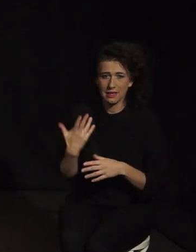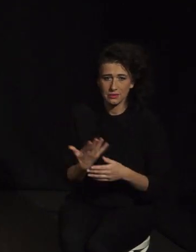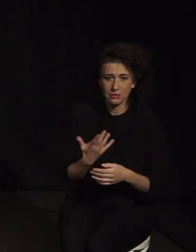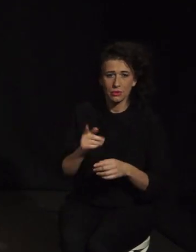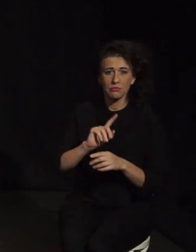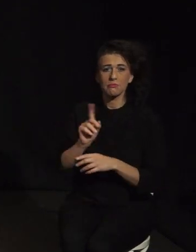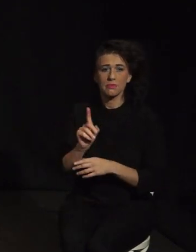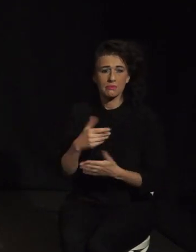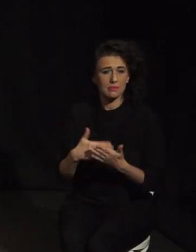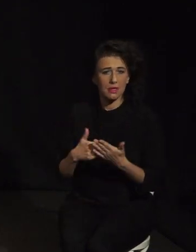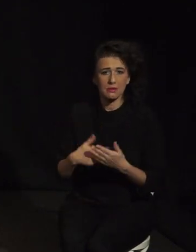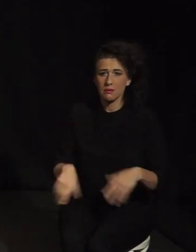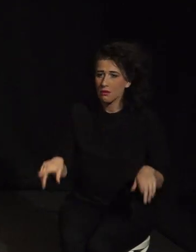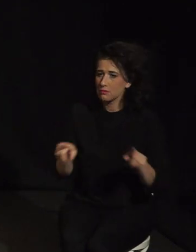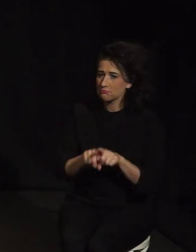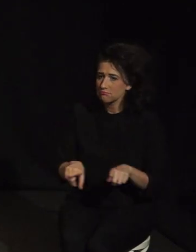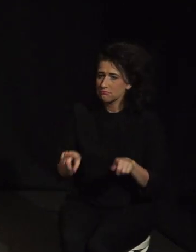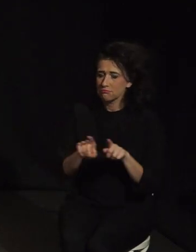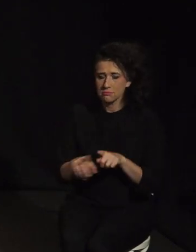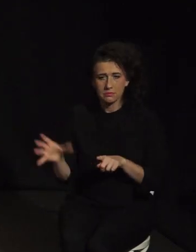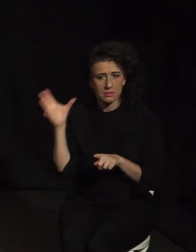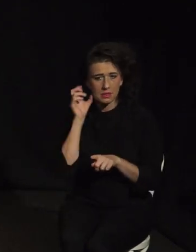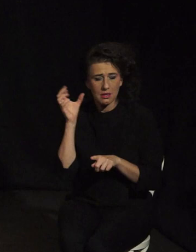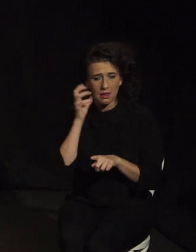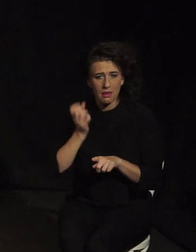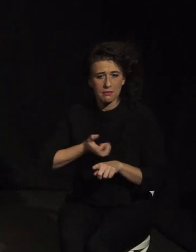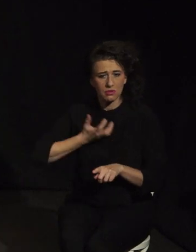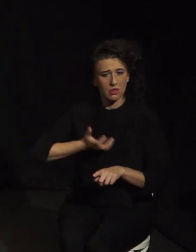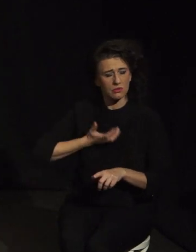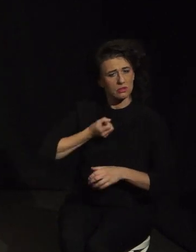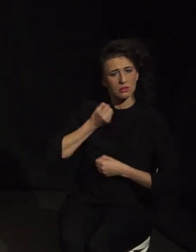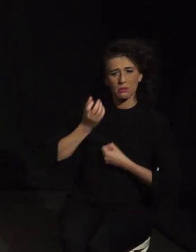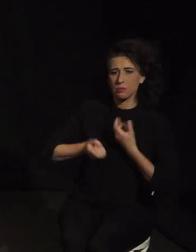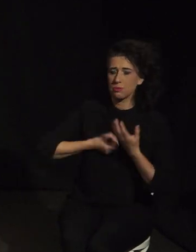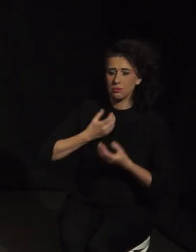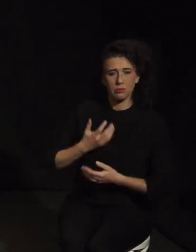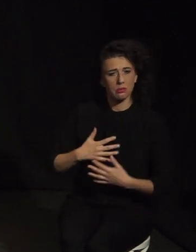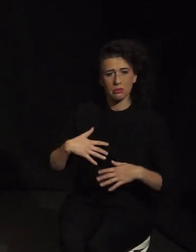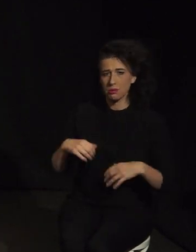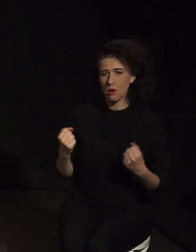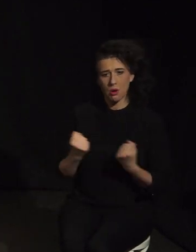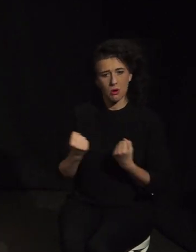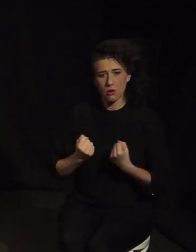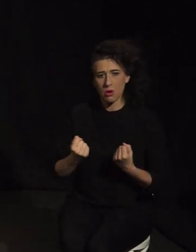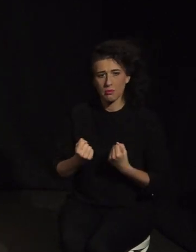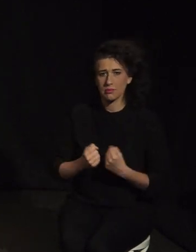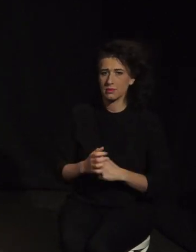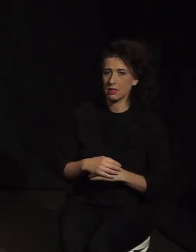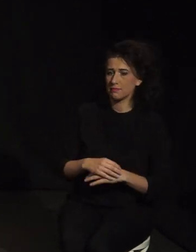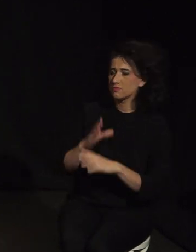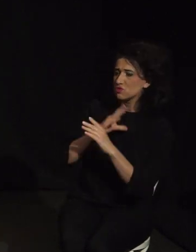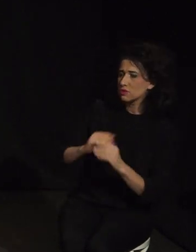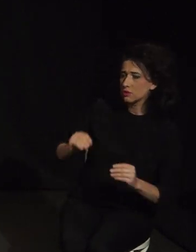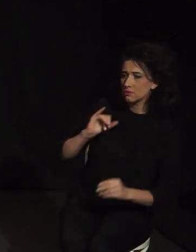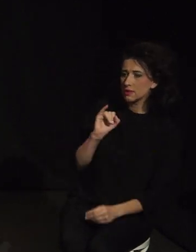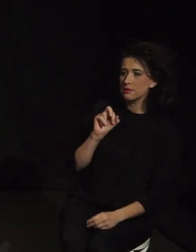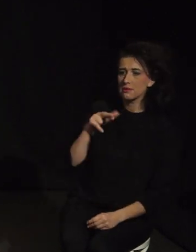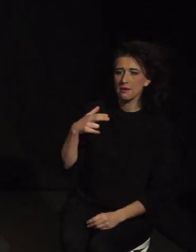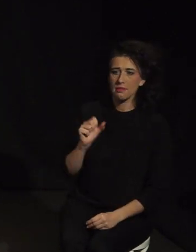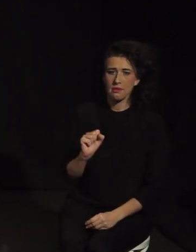it’s an amazing experience for me each time. What year is this monodrama from?